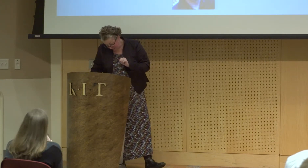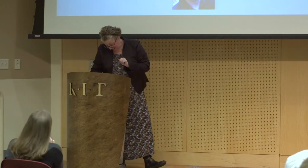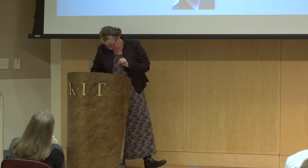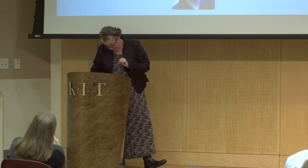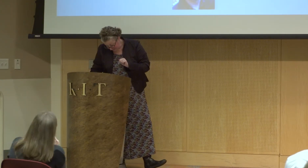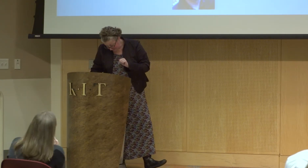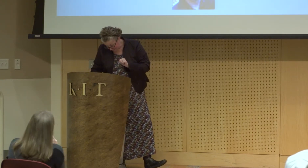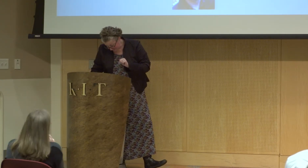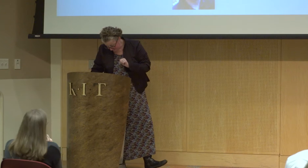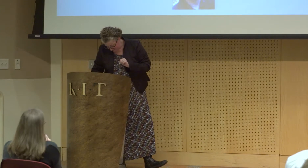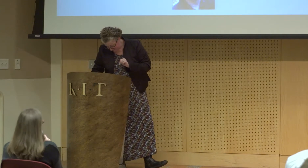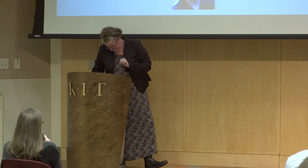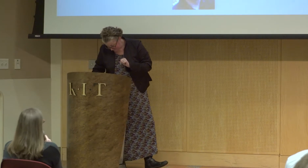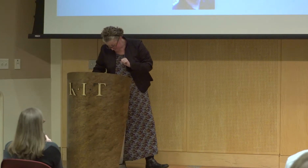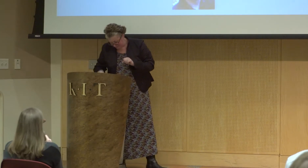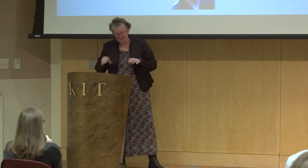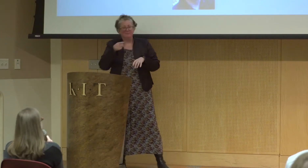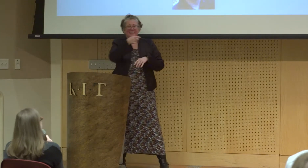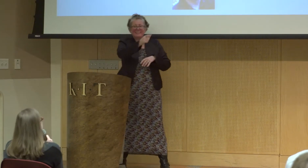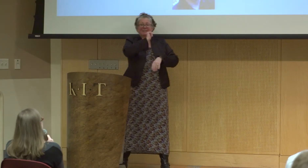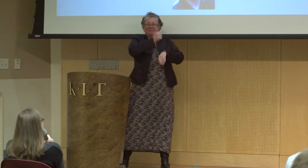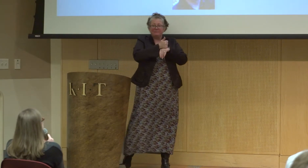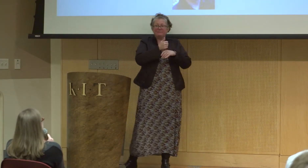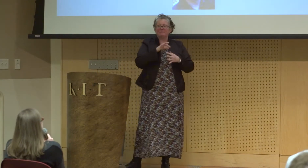You can ask Dr. Pollard about that later, if you'd like.